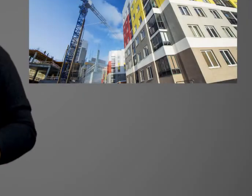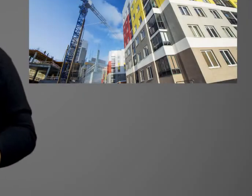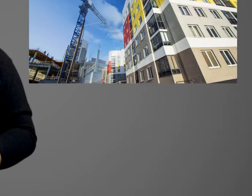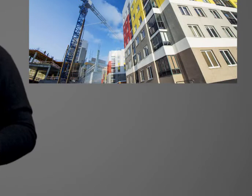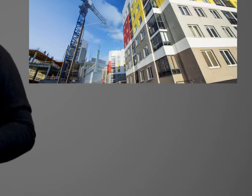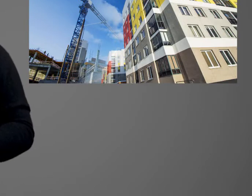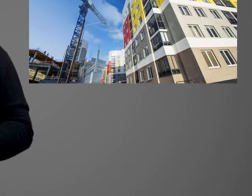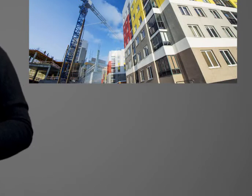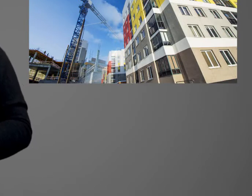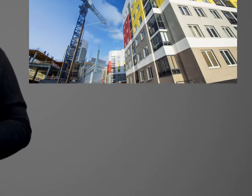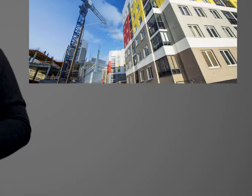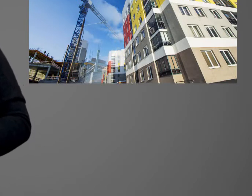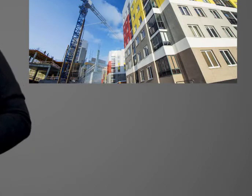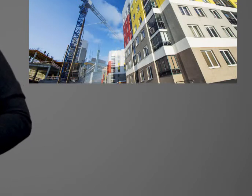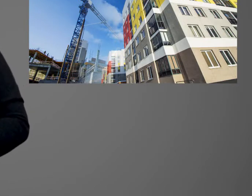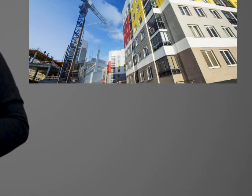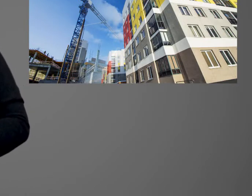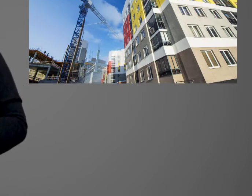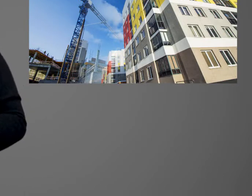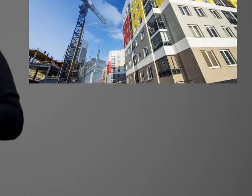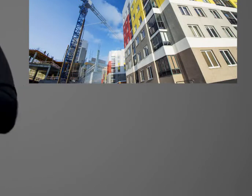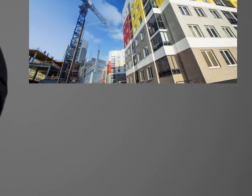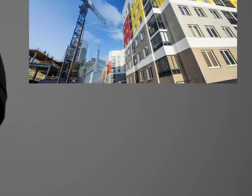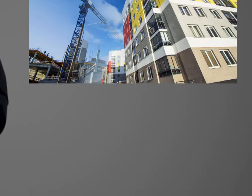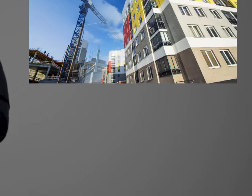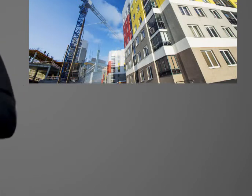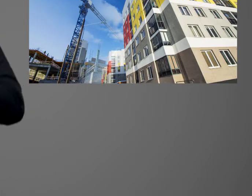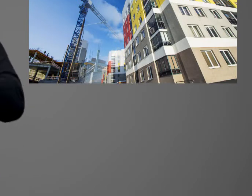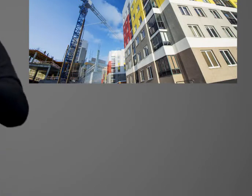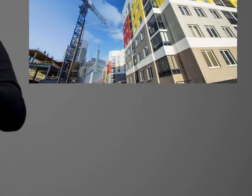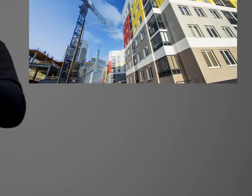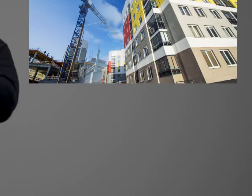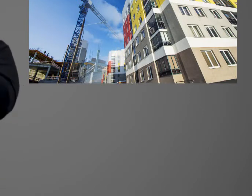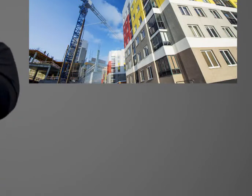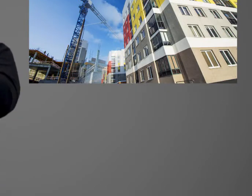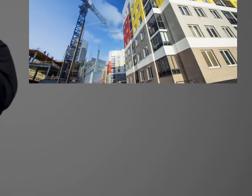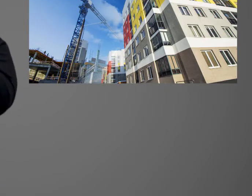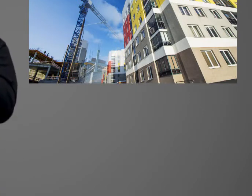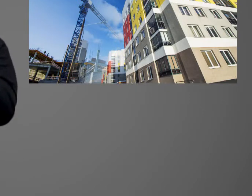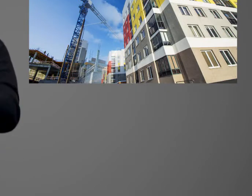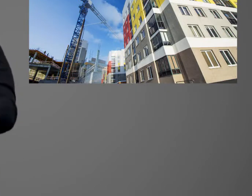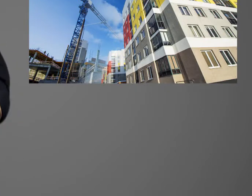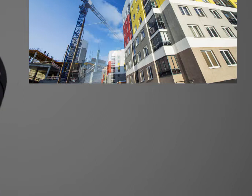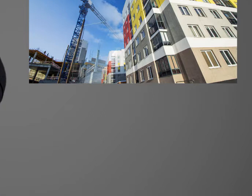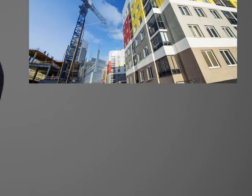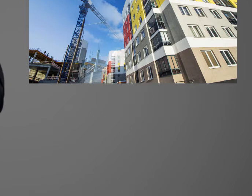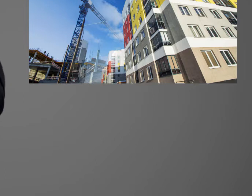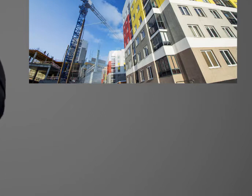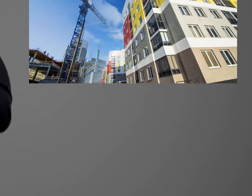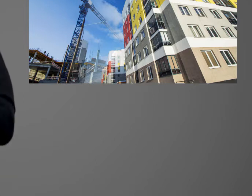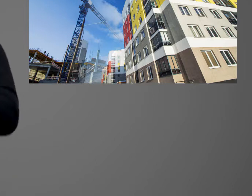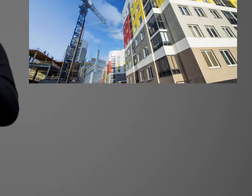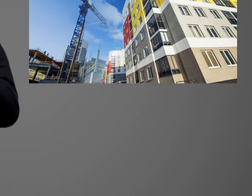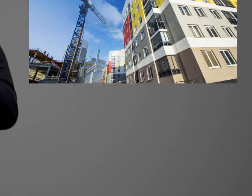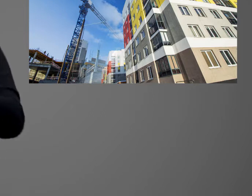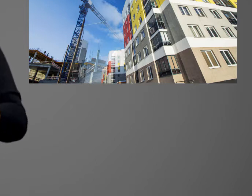Hi, I'm Mai. I'm pretty passionate about affordable housing